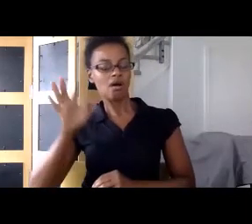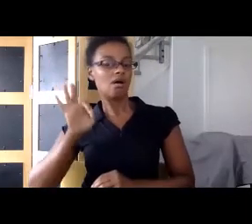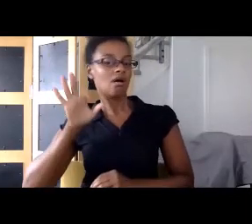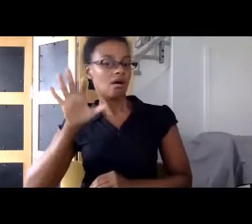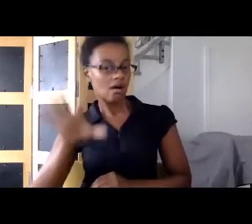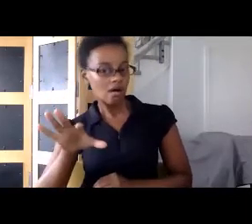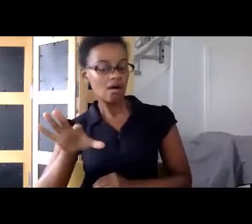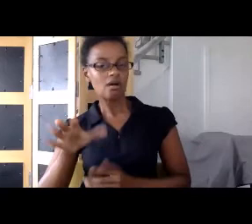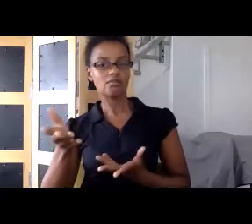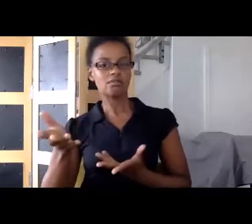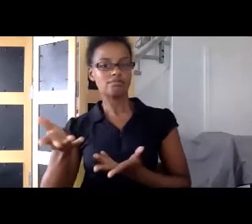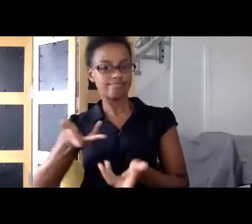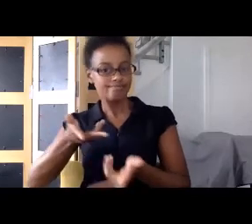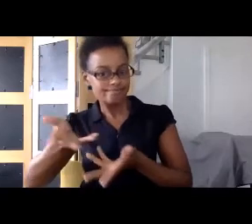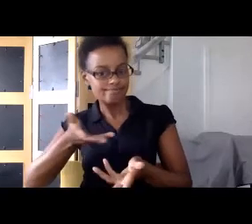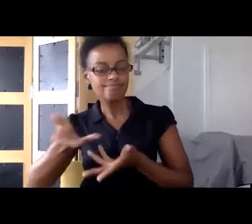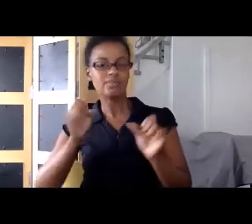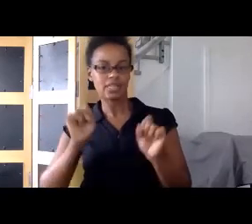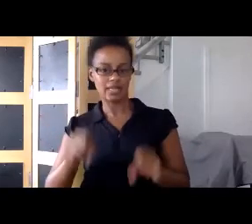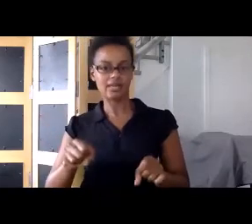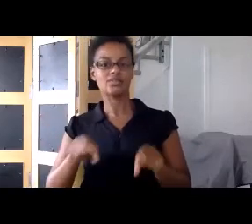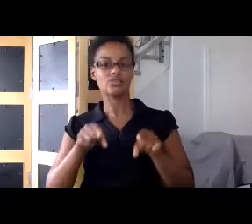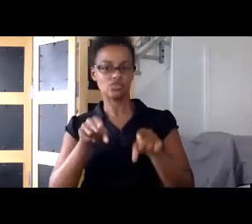us to continue to do some of this anti-racism work.